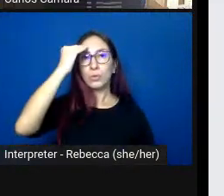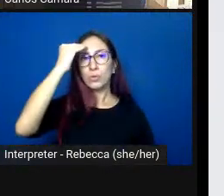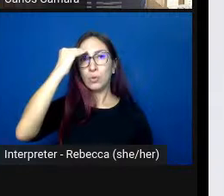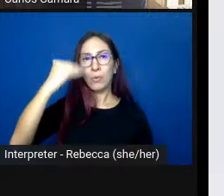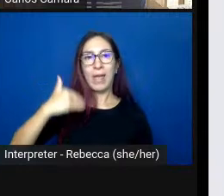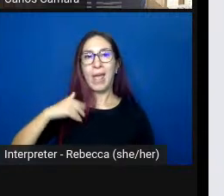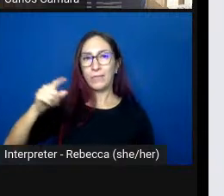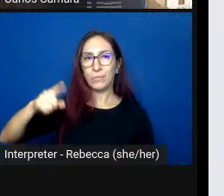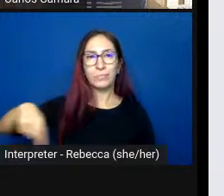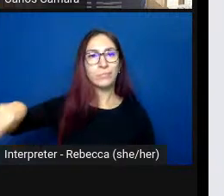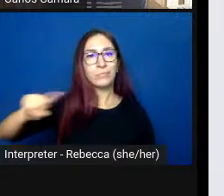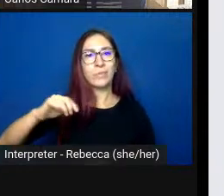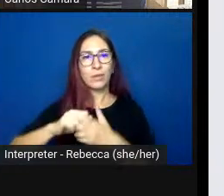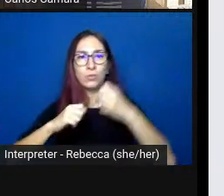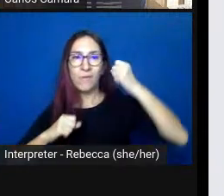something is introduced that is not accessible, just rest